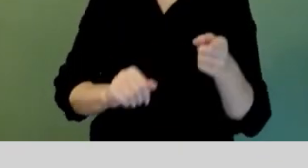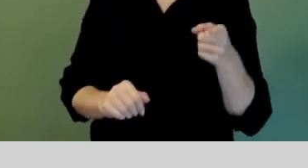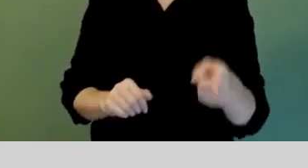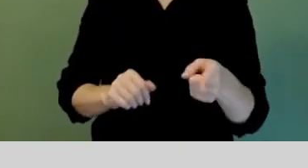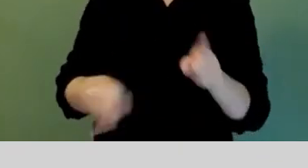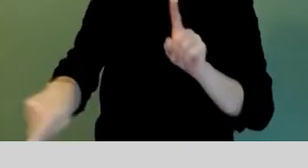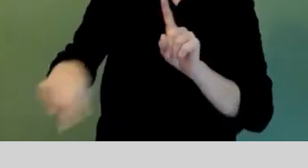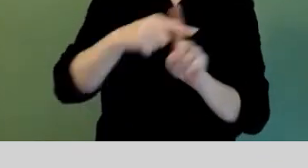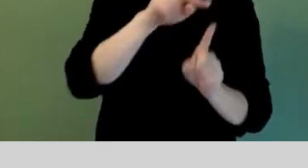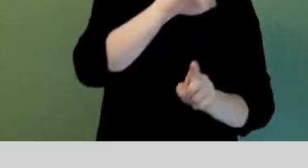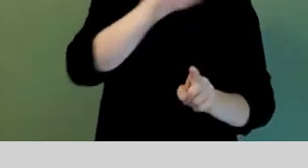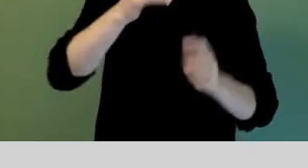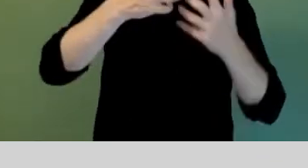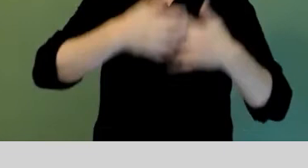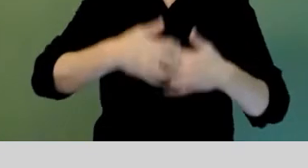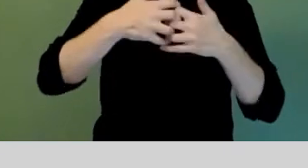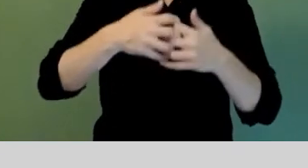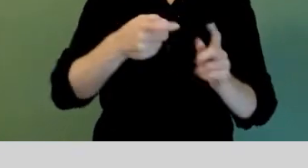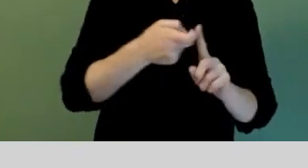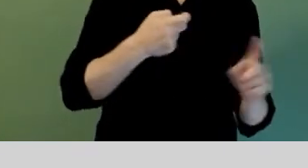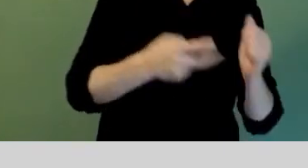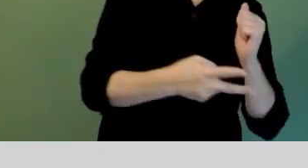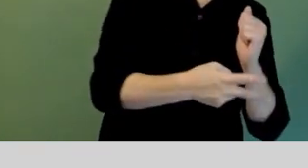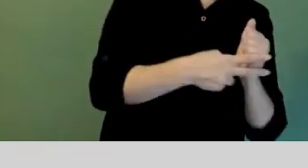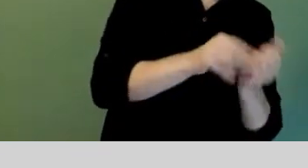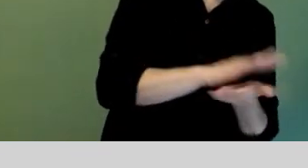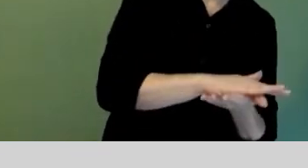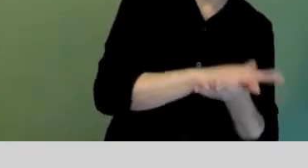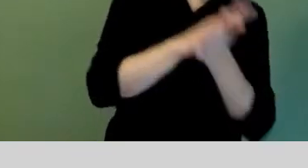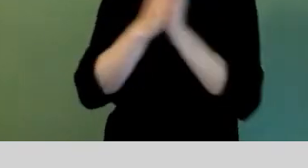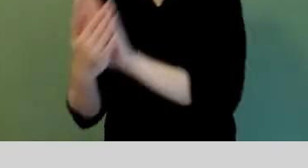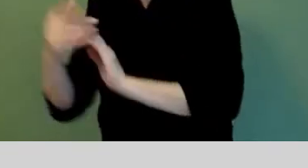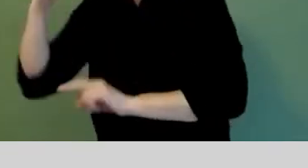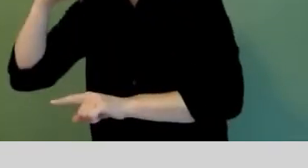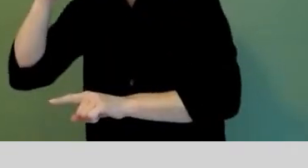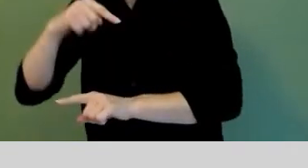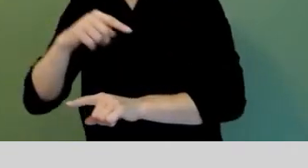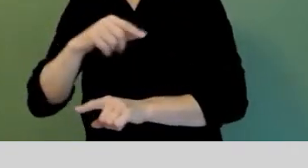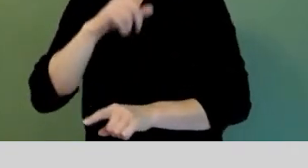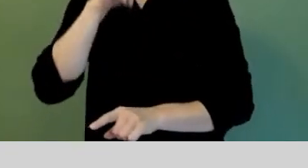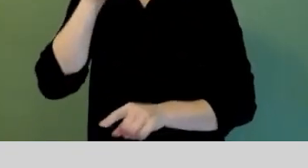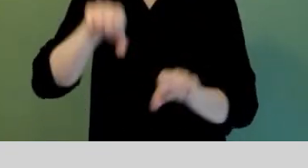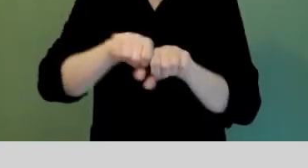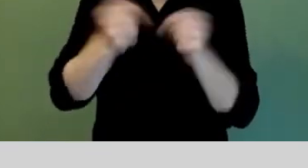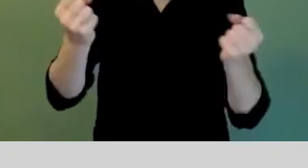to a synthetic property without breaking compatibility. Now you don't need to call awkward setter